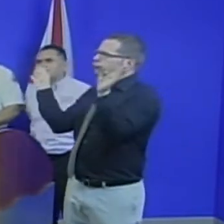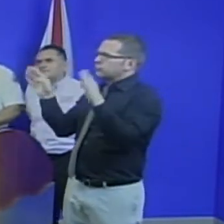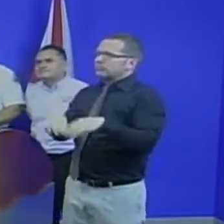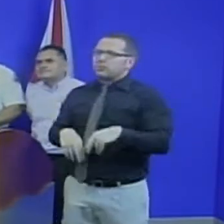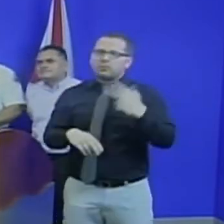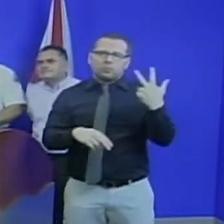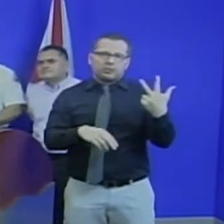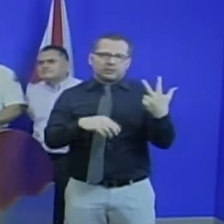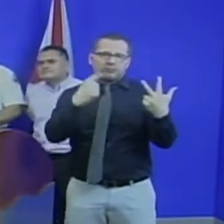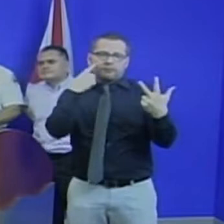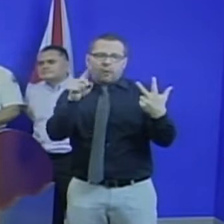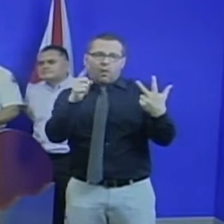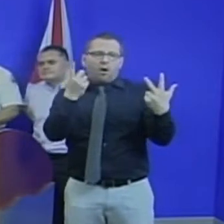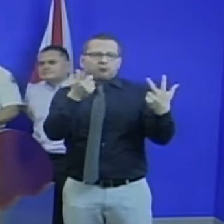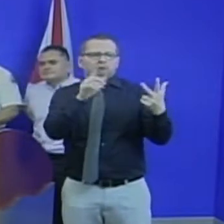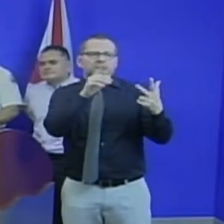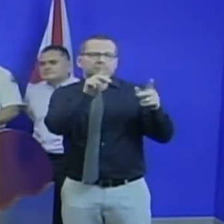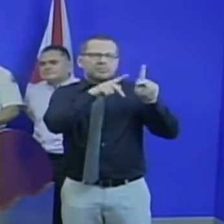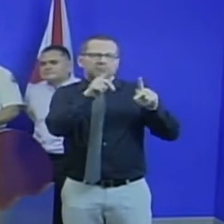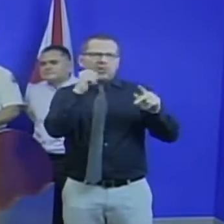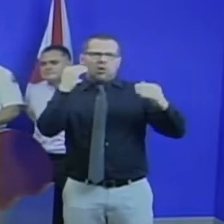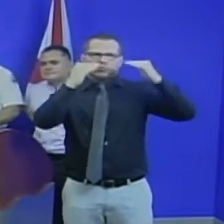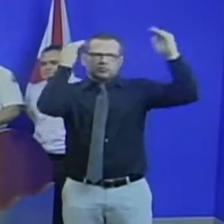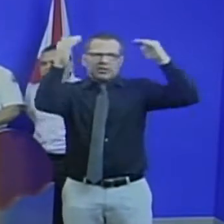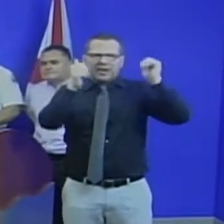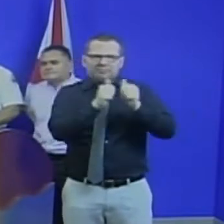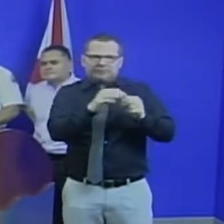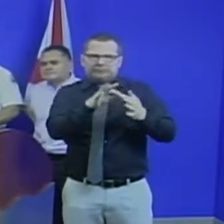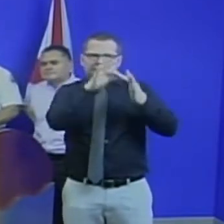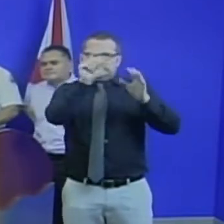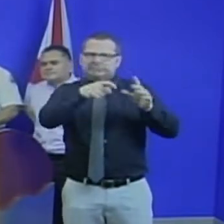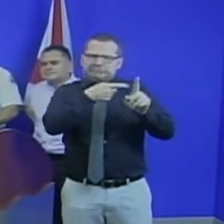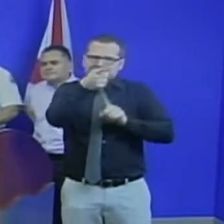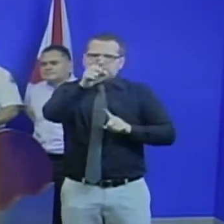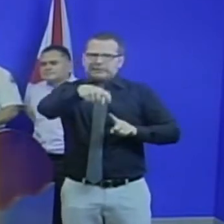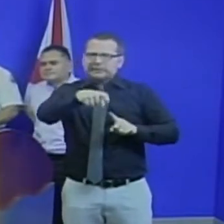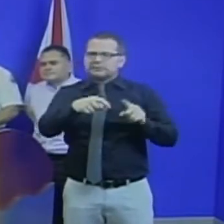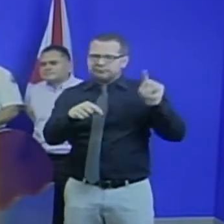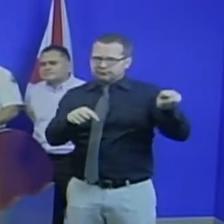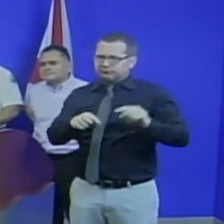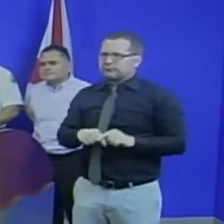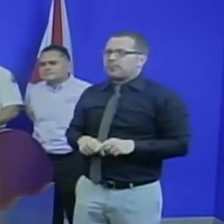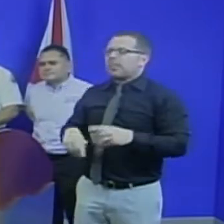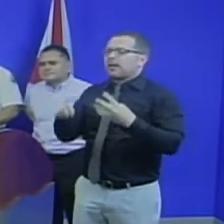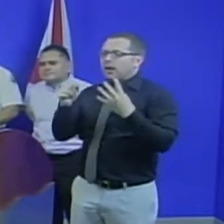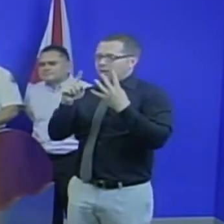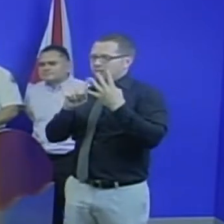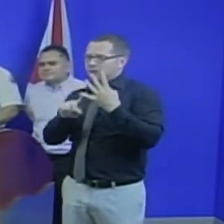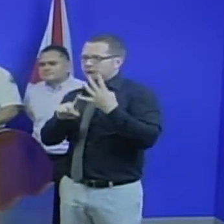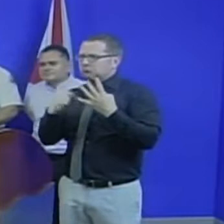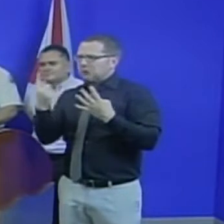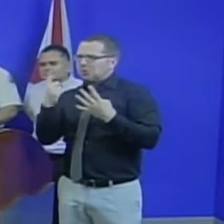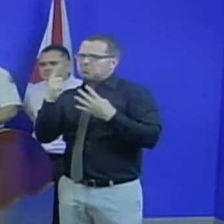BROWARD.ORG AND AT THE END OF THIS PRESS CONFERENCE I'LL LIST THEM ONE MORE TIME.